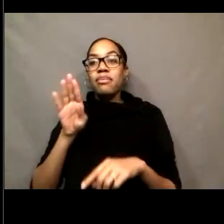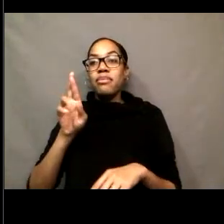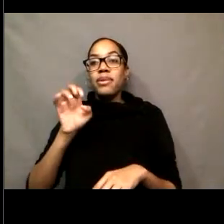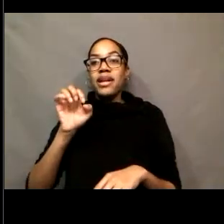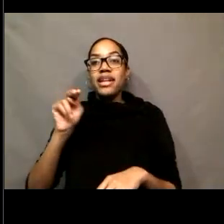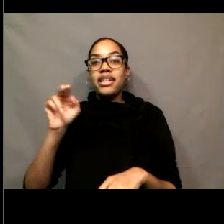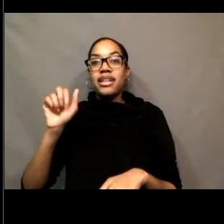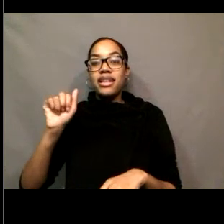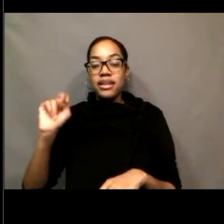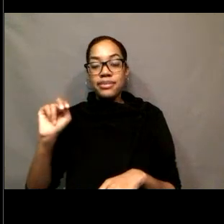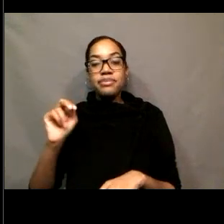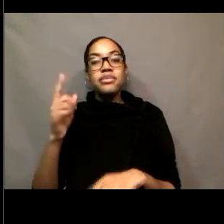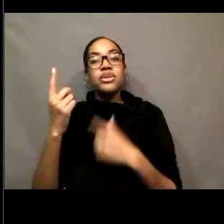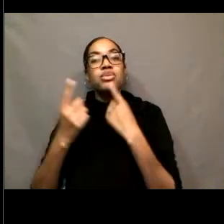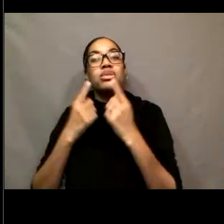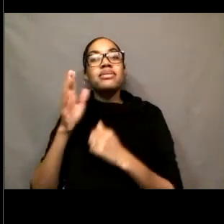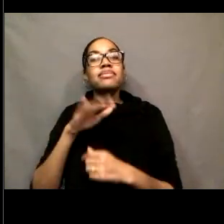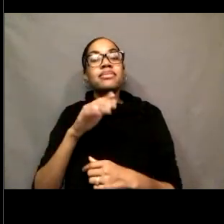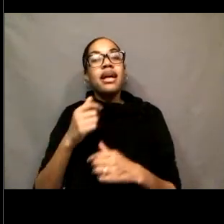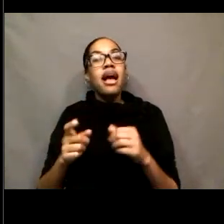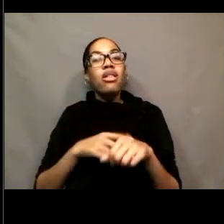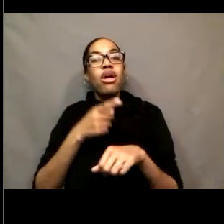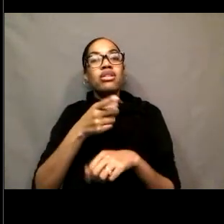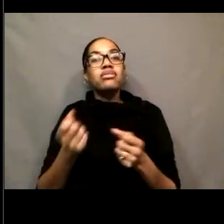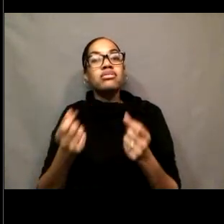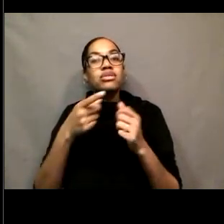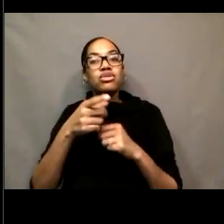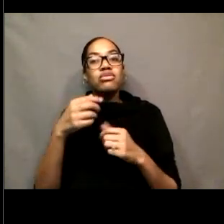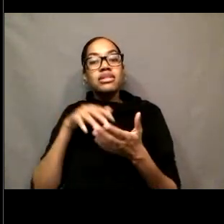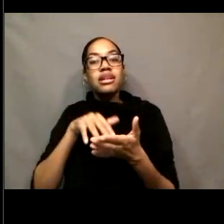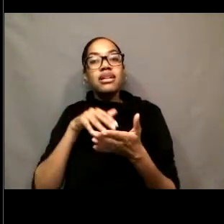how long have you been studying abalone? How long have you been researching them?